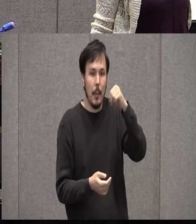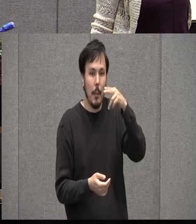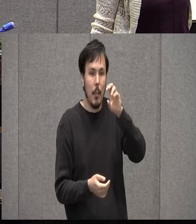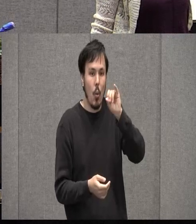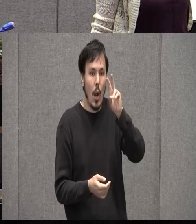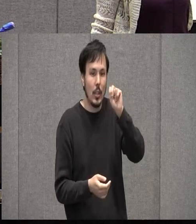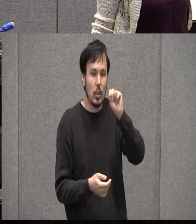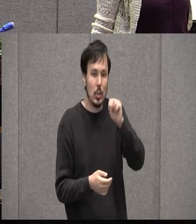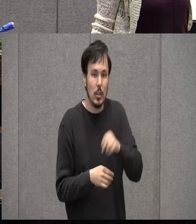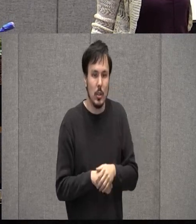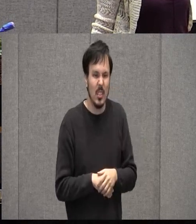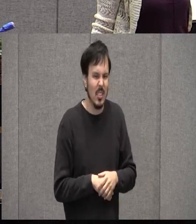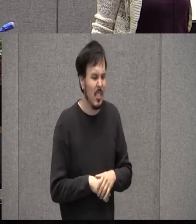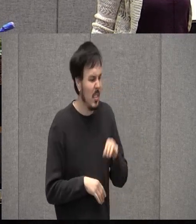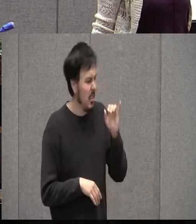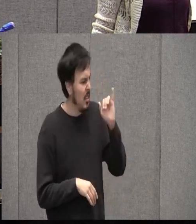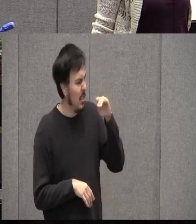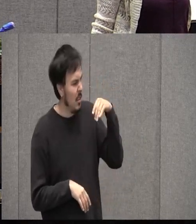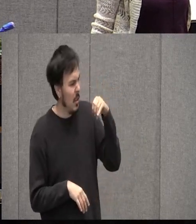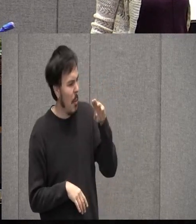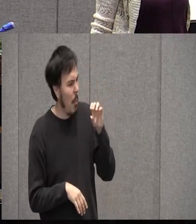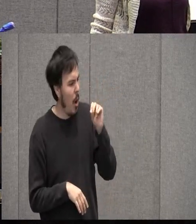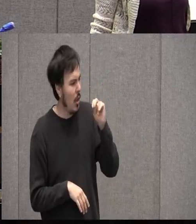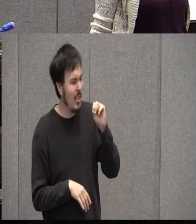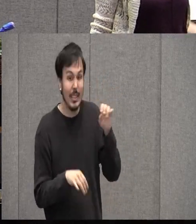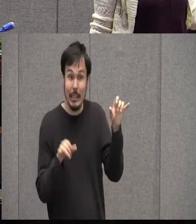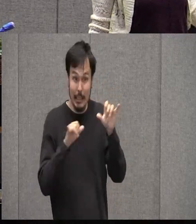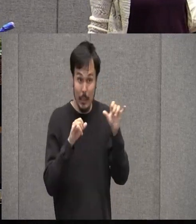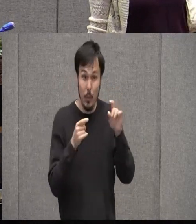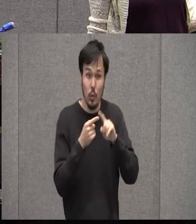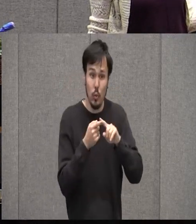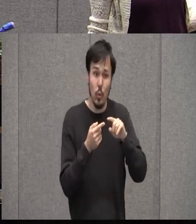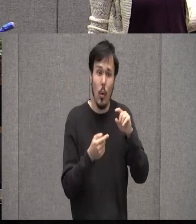What's an impression? It's kinda like printing. All about the printing. - I'm all about the printing